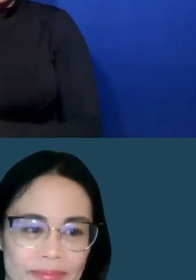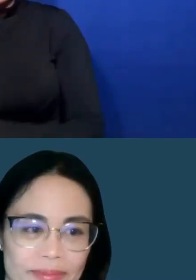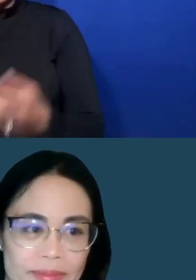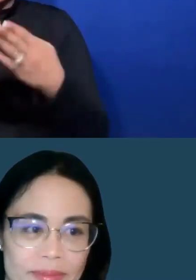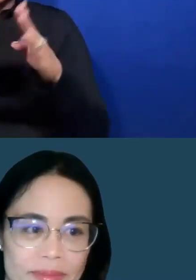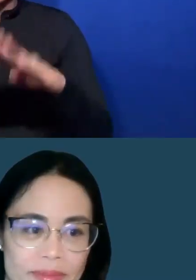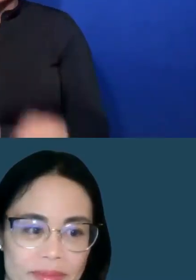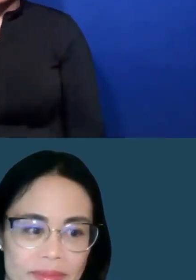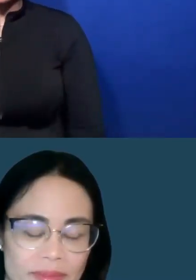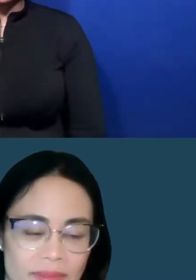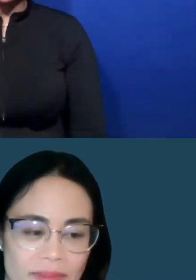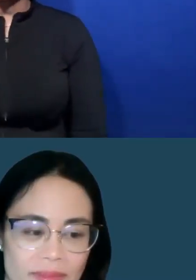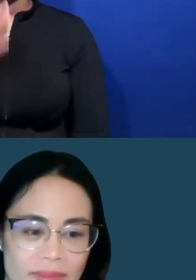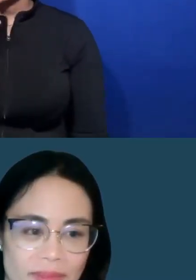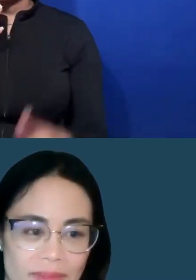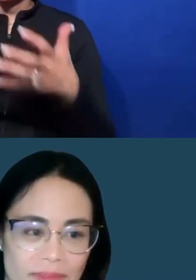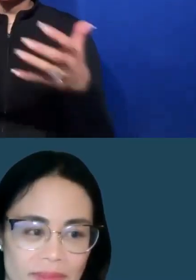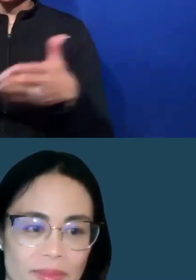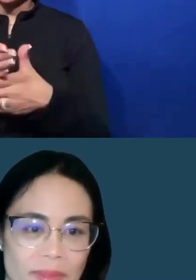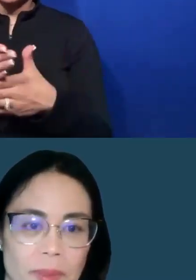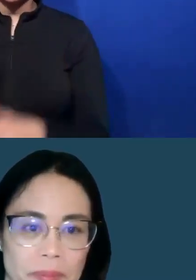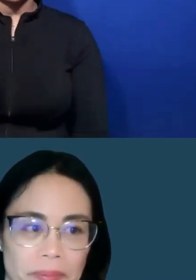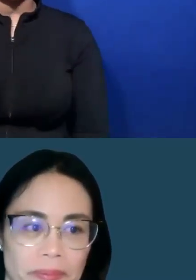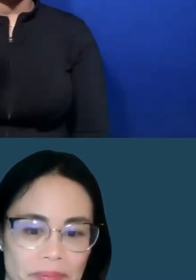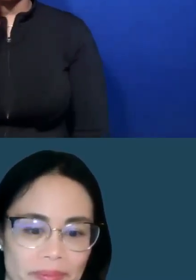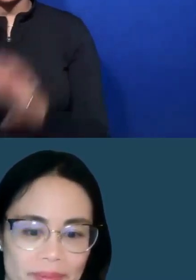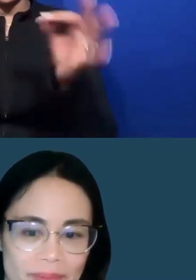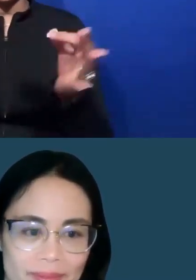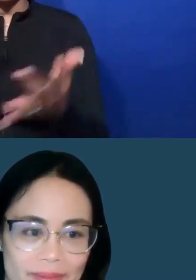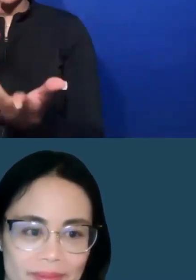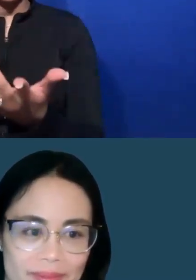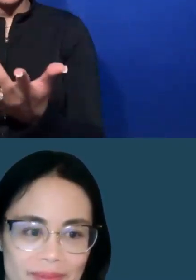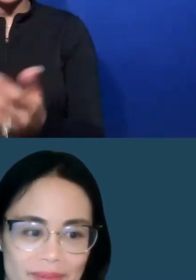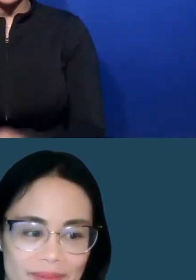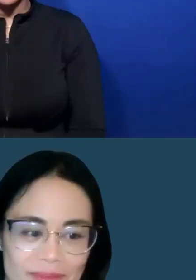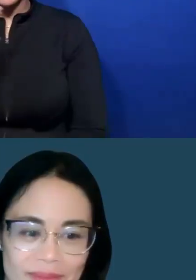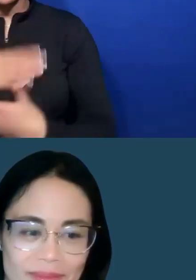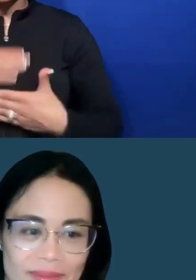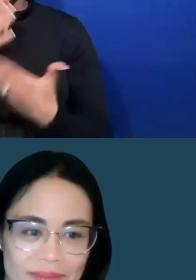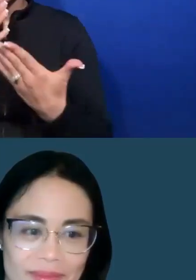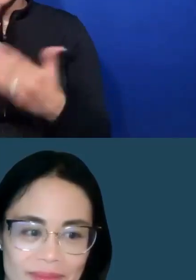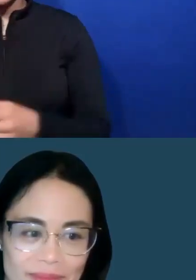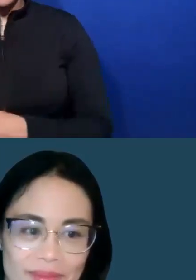Sabrina: Thank you so much for sharing that. And yeah, we will definitely be in touch. I appreciate your passion so much. And